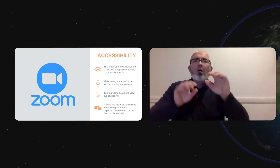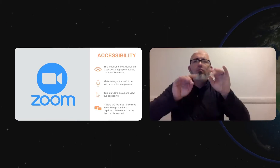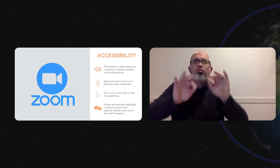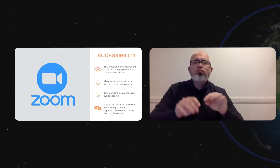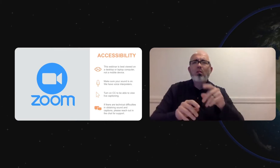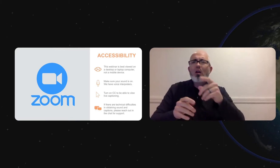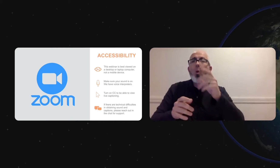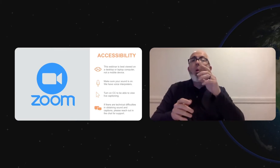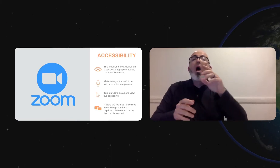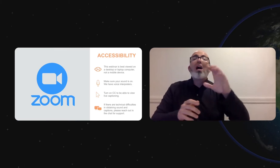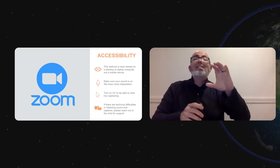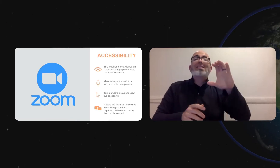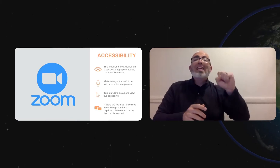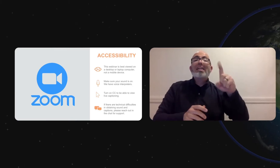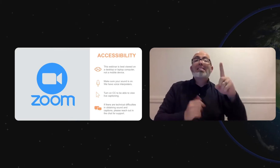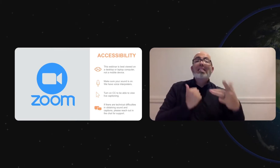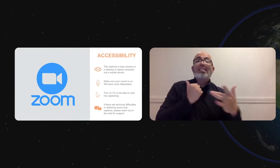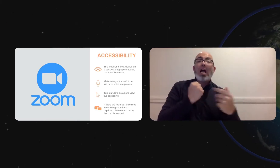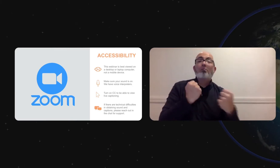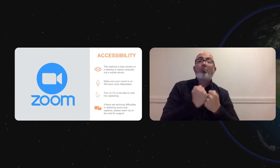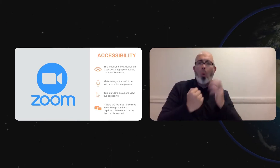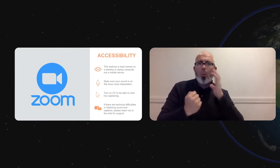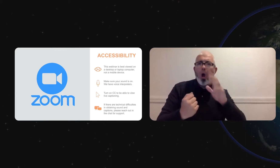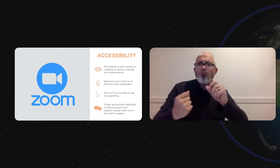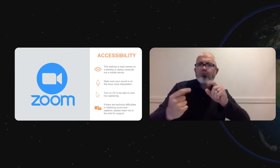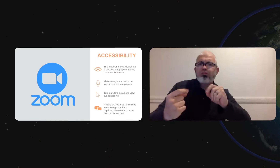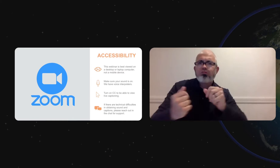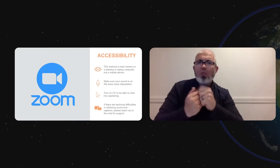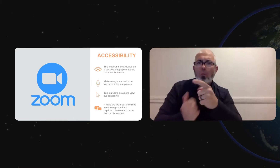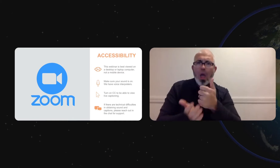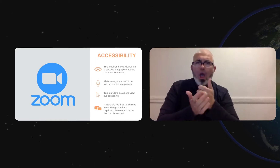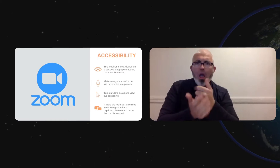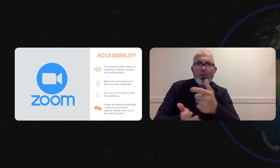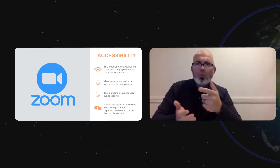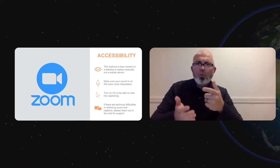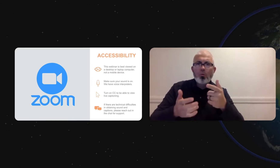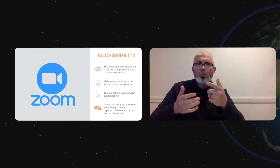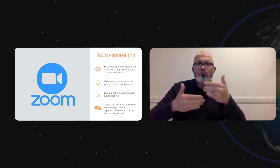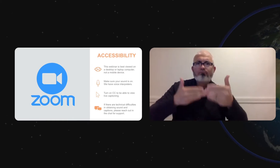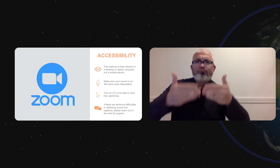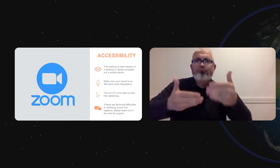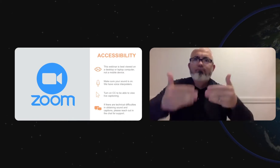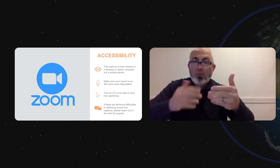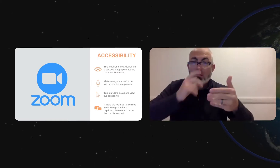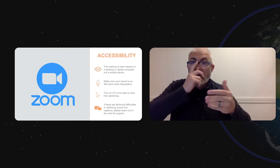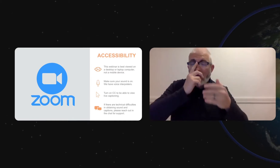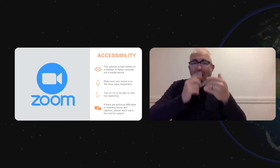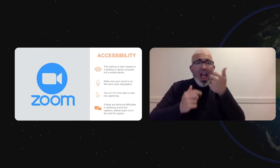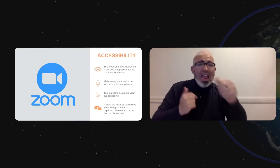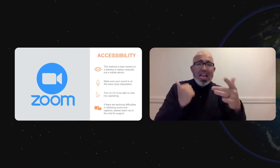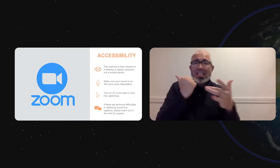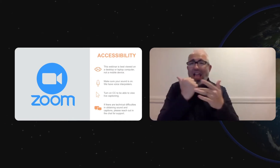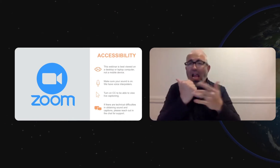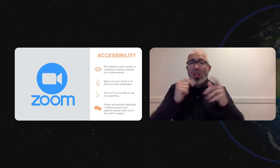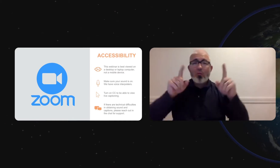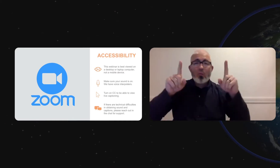Our team will provide tech support and get you moving in today's Webinar.